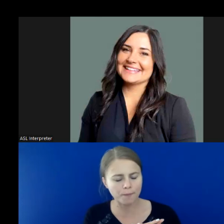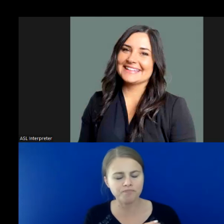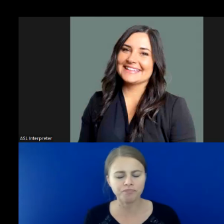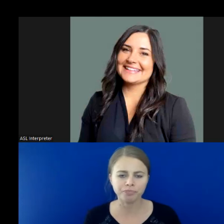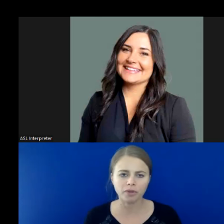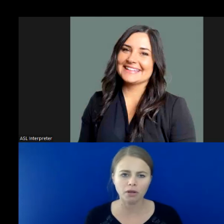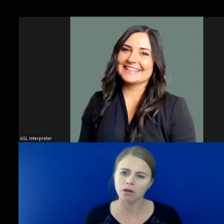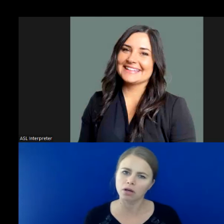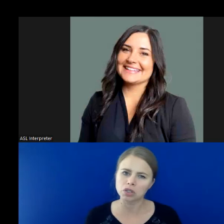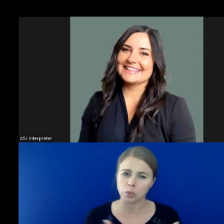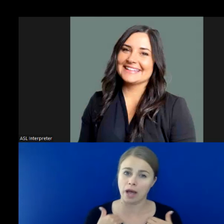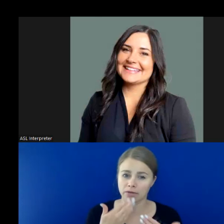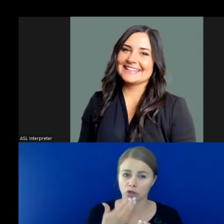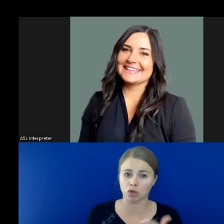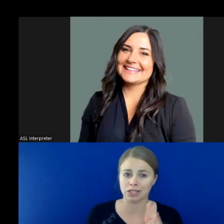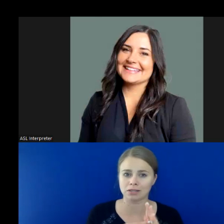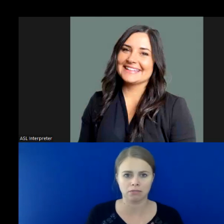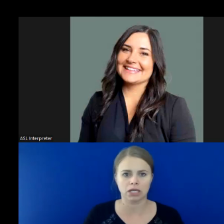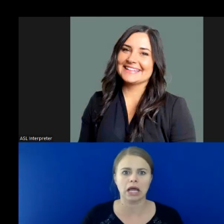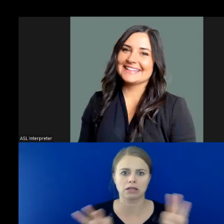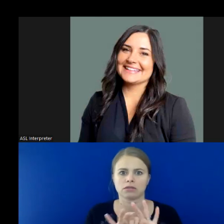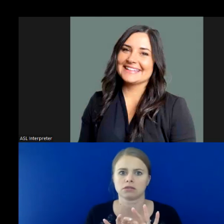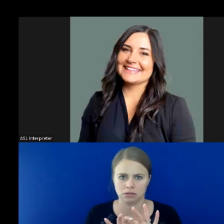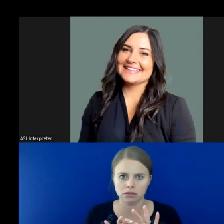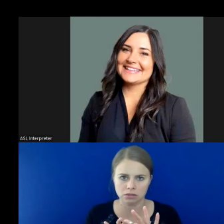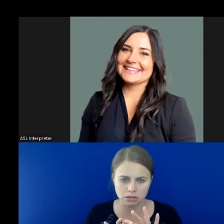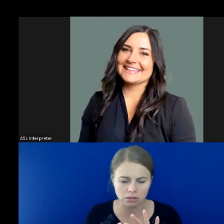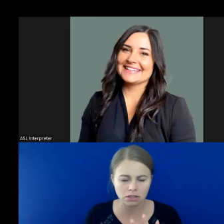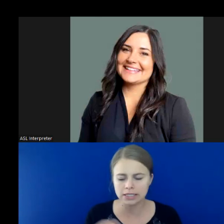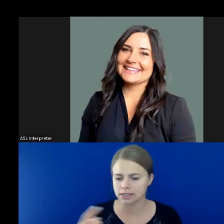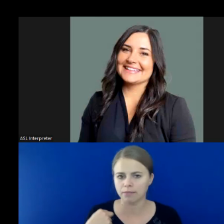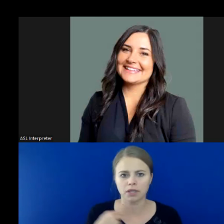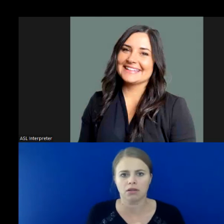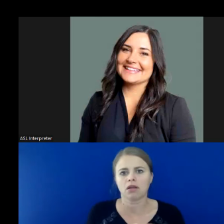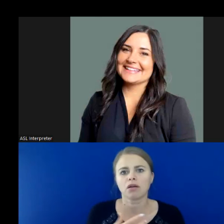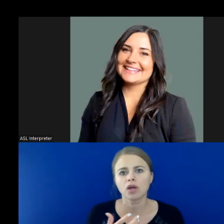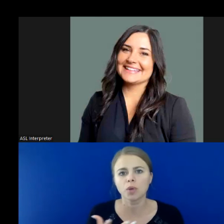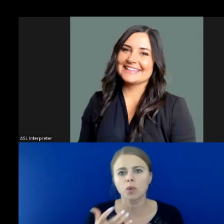Having that good example I think is really critical. And that's definitely something that we will look to try to build and provide.